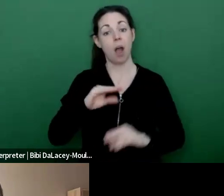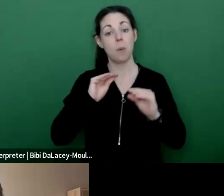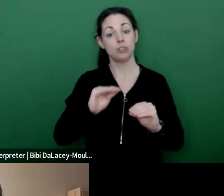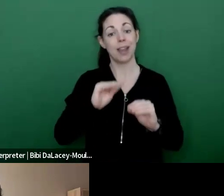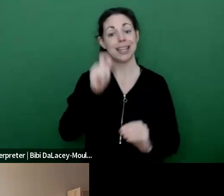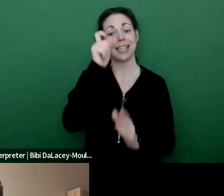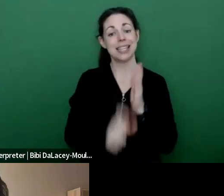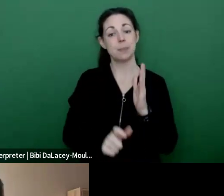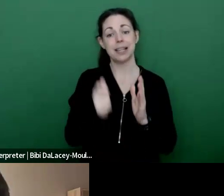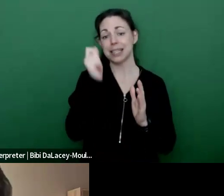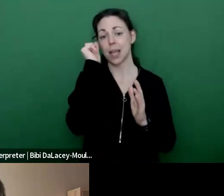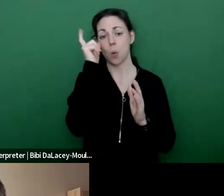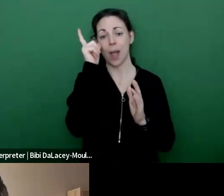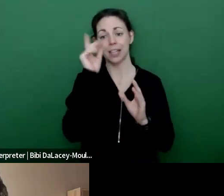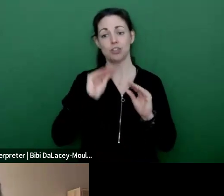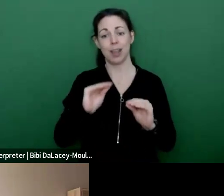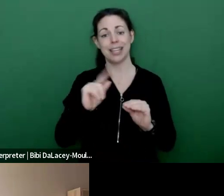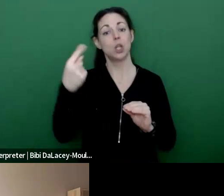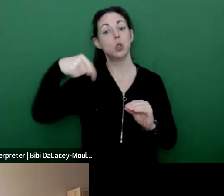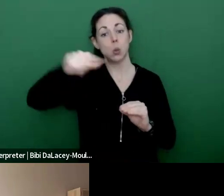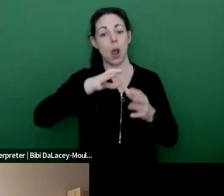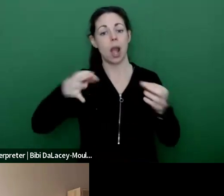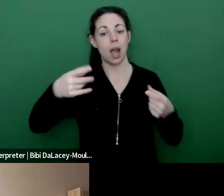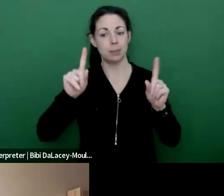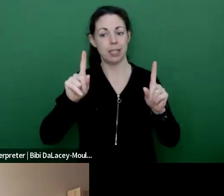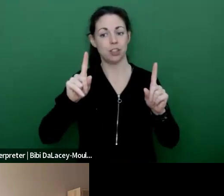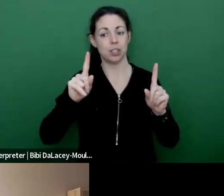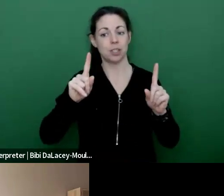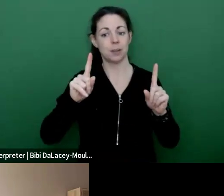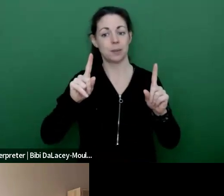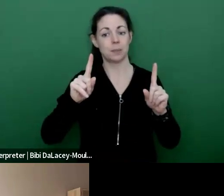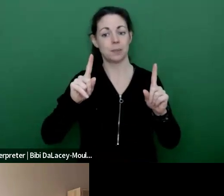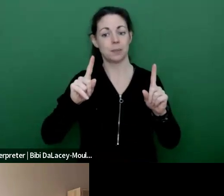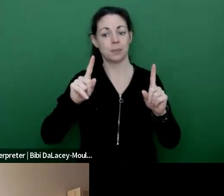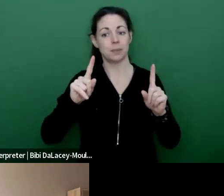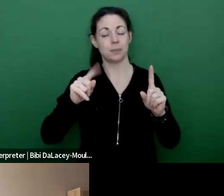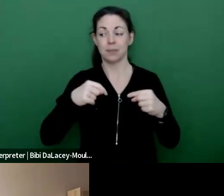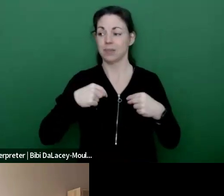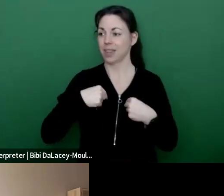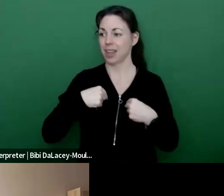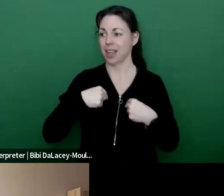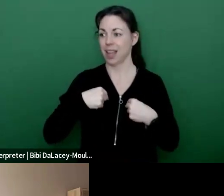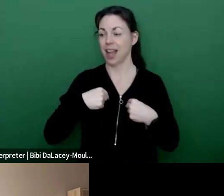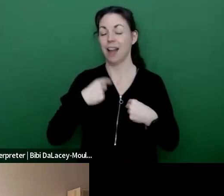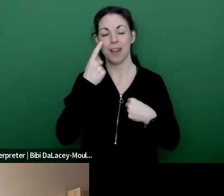awareness training for line managers. So I've discovered I really love designing training and sort of